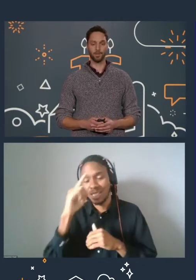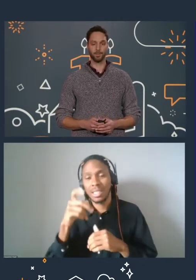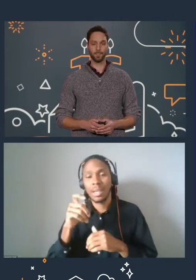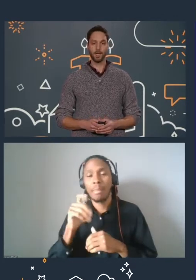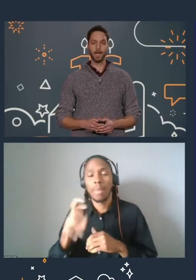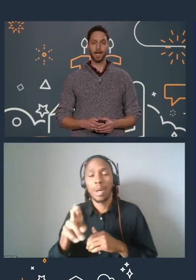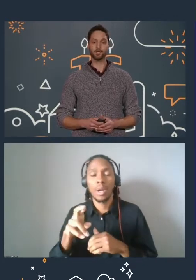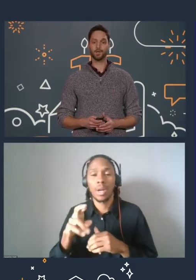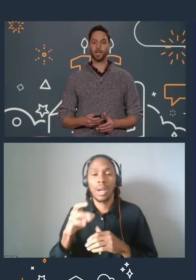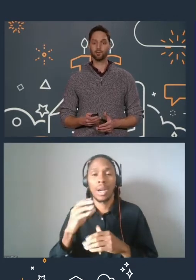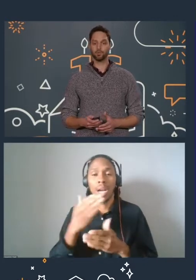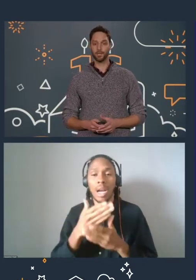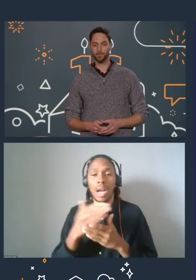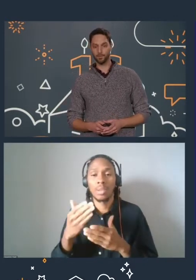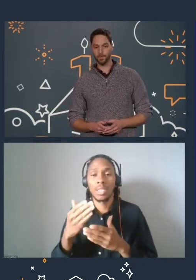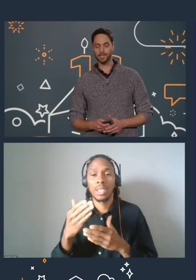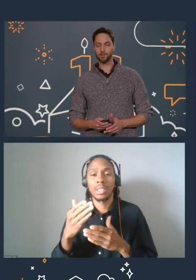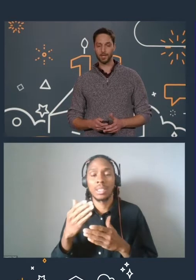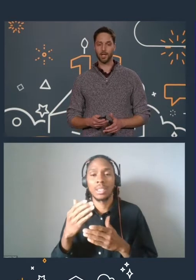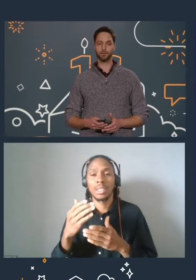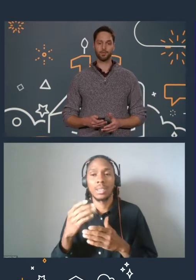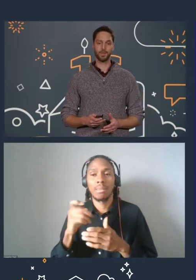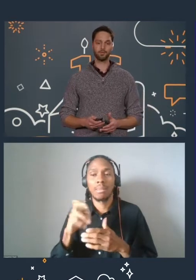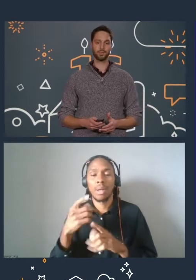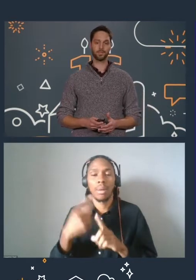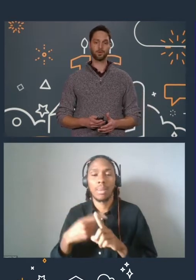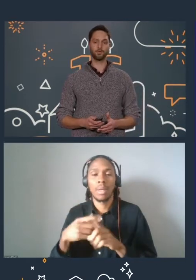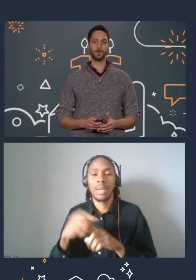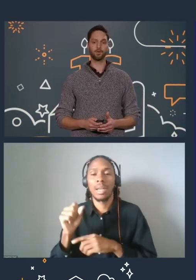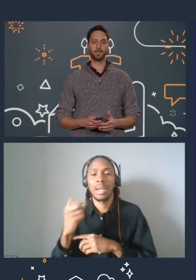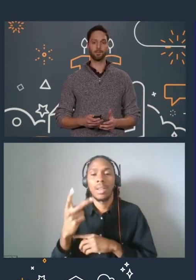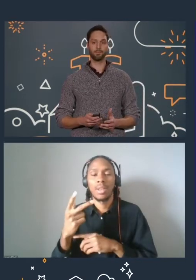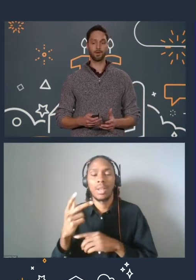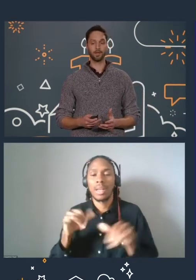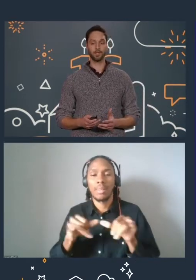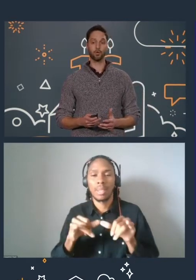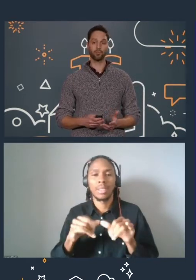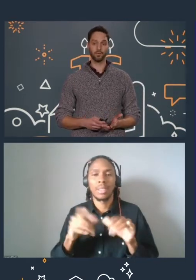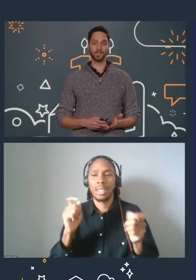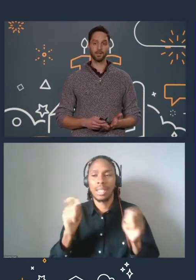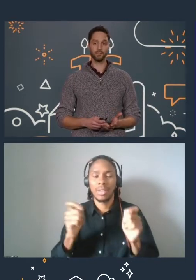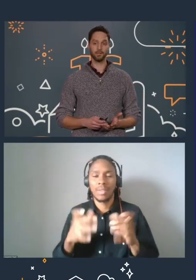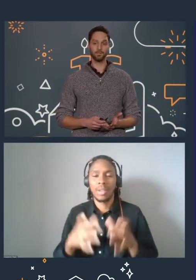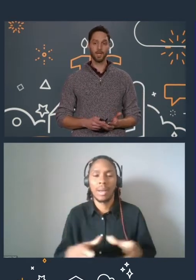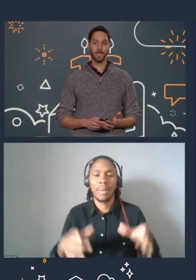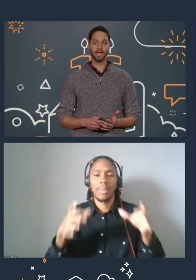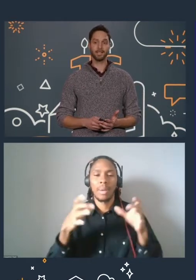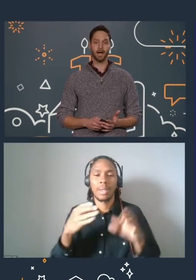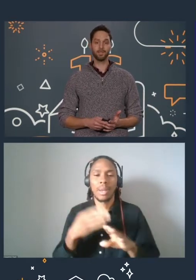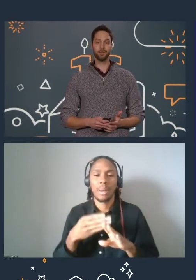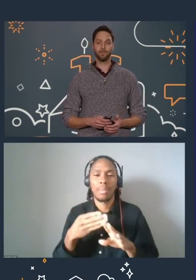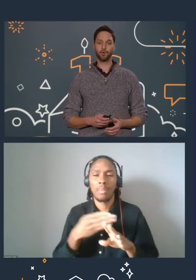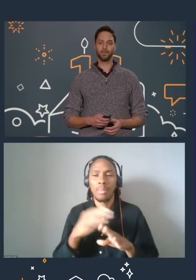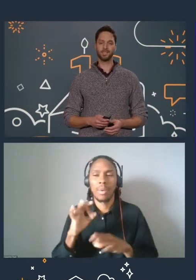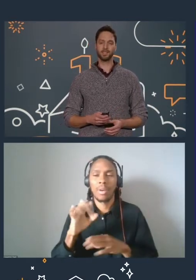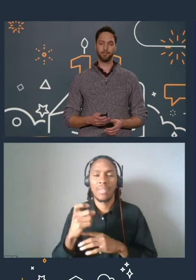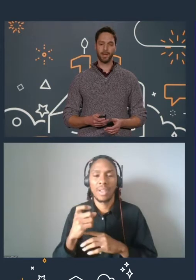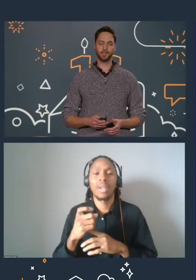S3 CloudWatch metrics are configured at the bucket or prefix level and the updating frequency depends